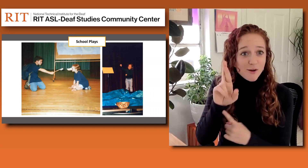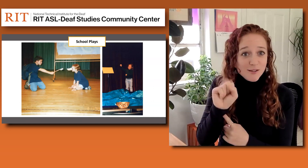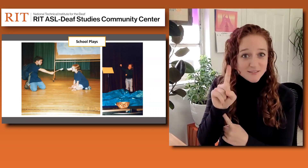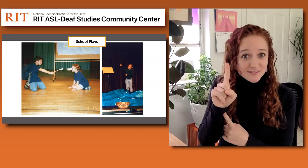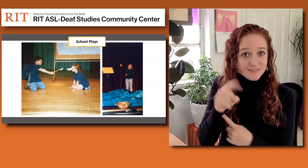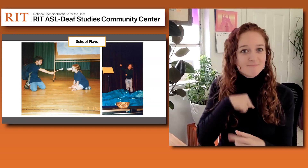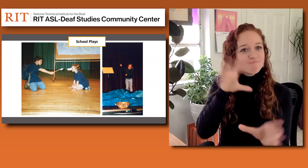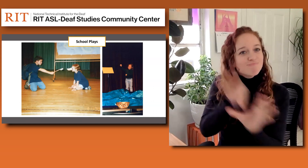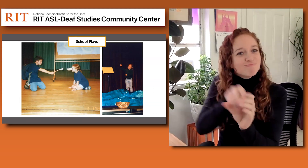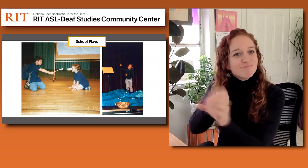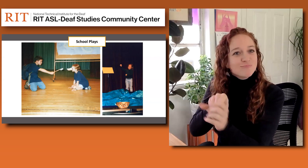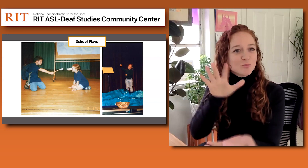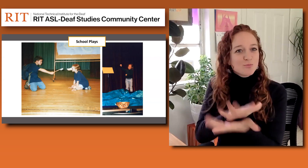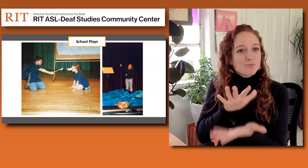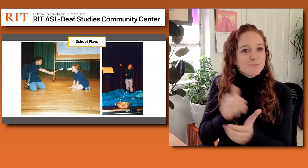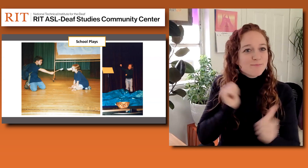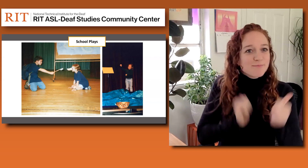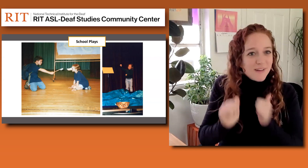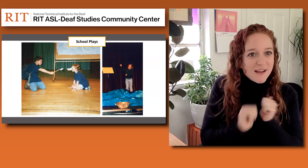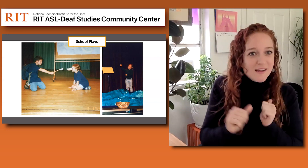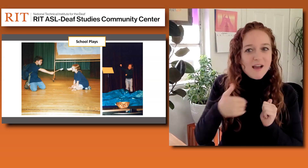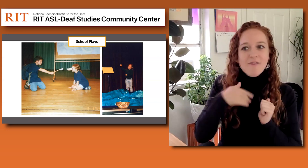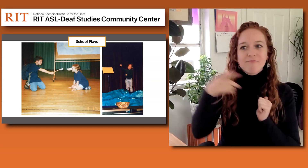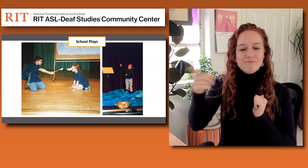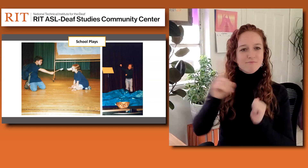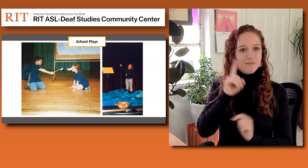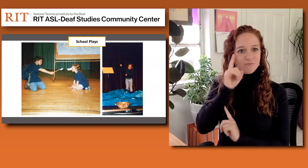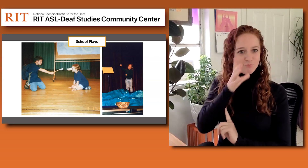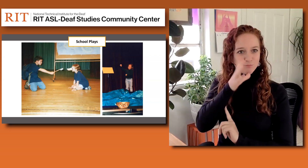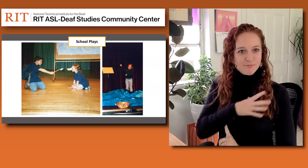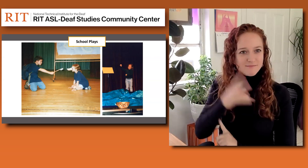Also, when I was attending RSD, I was involved in the school plays.